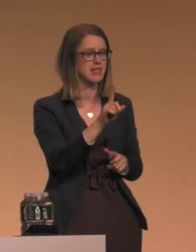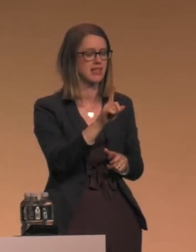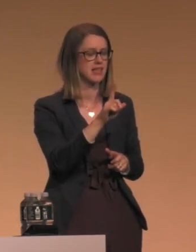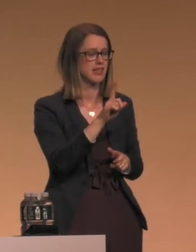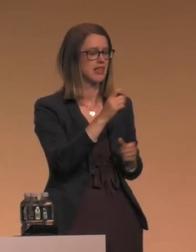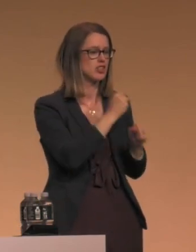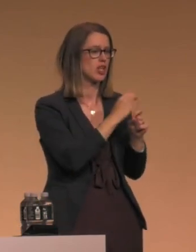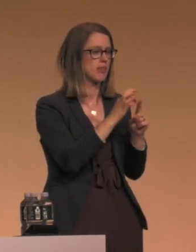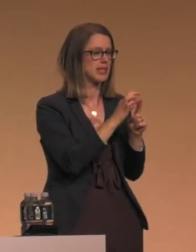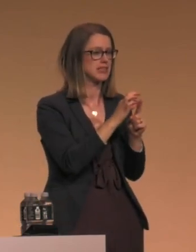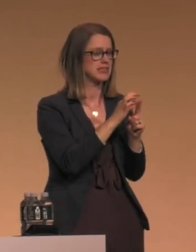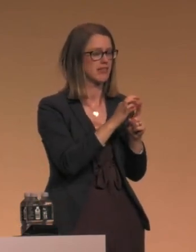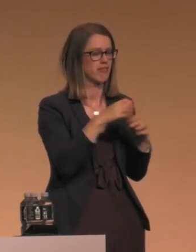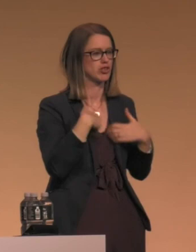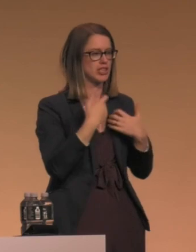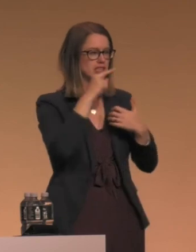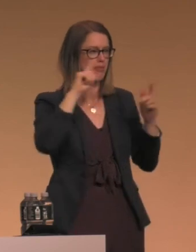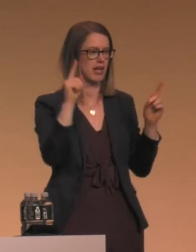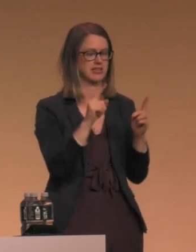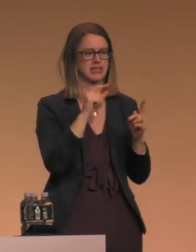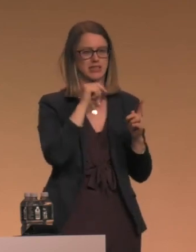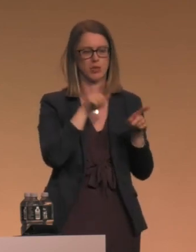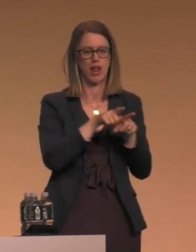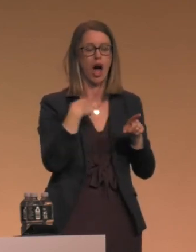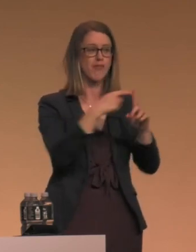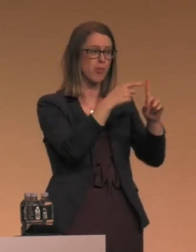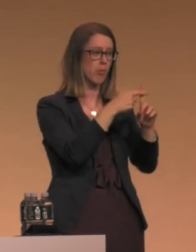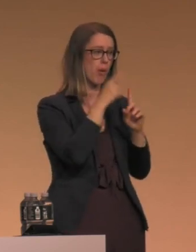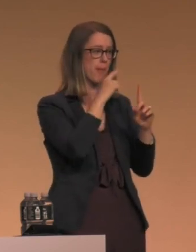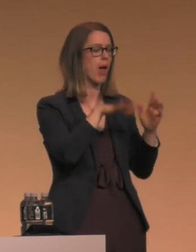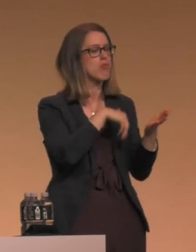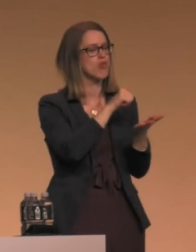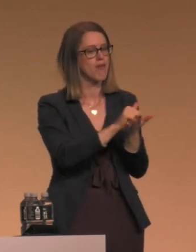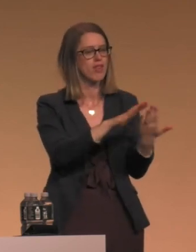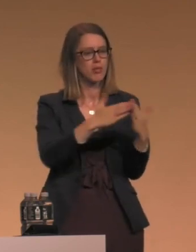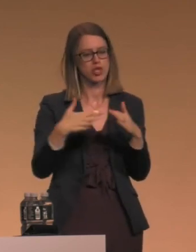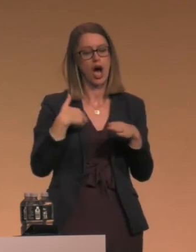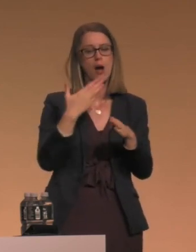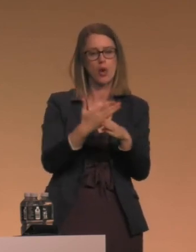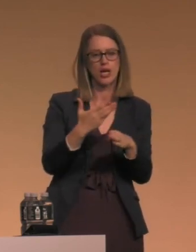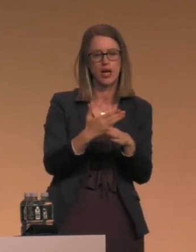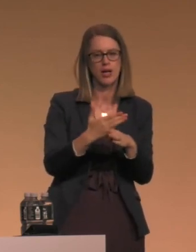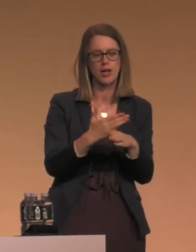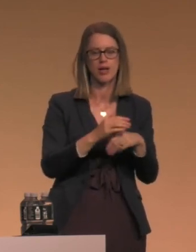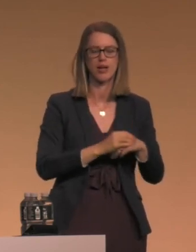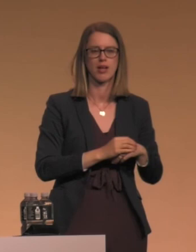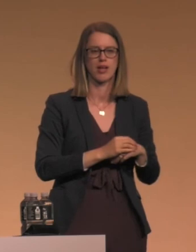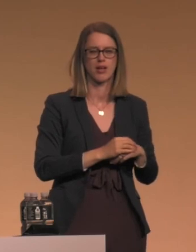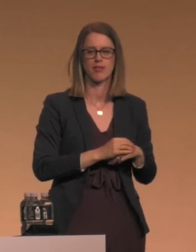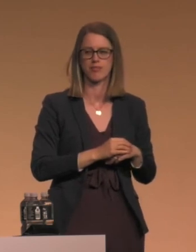of general practitioners and patients. I've employed people that are appropriate for the community I work in.